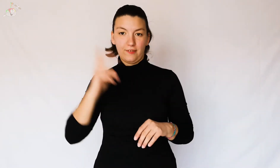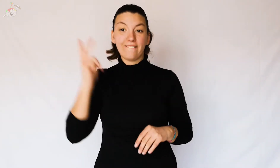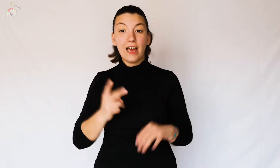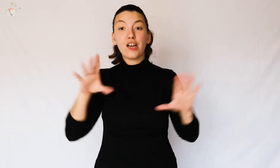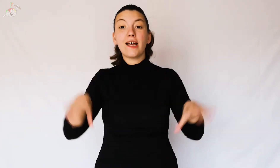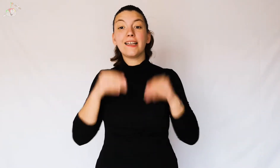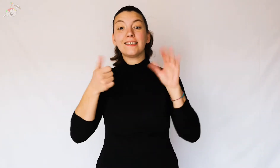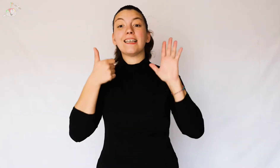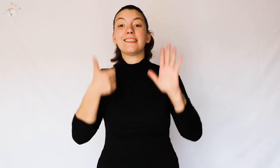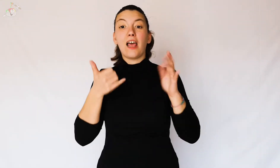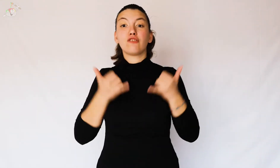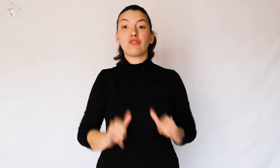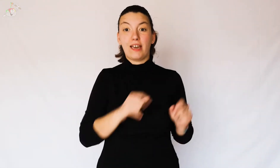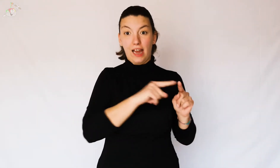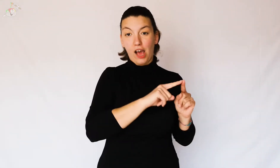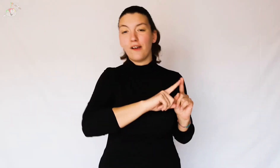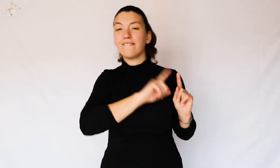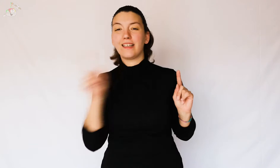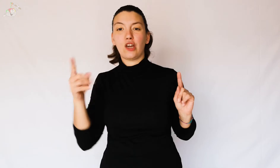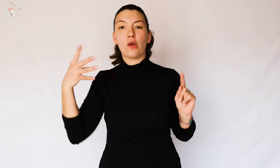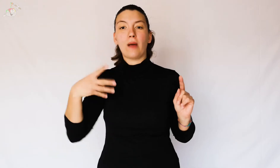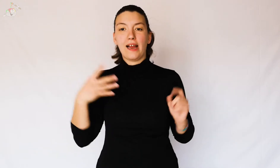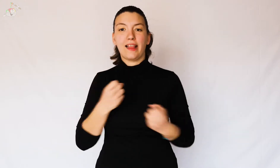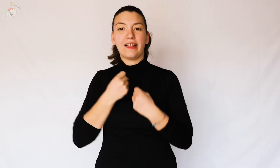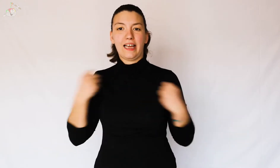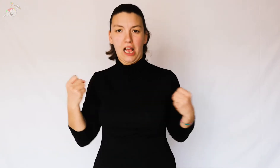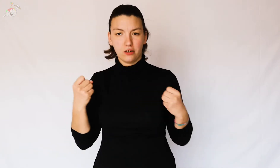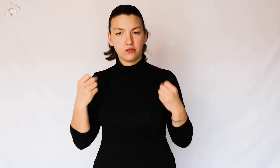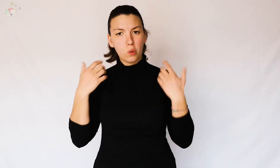It starts from January 6th until Shrove Tuesday.